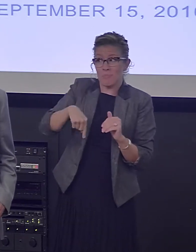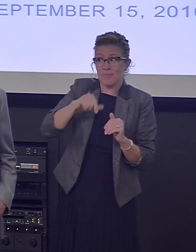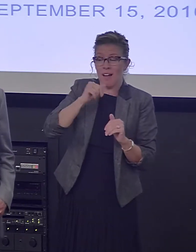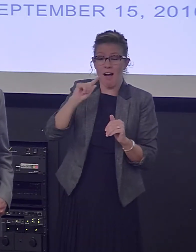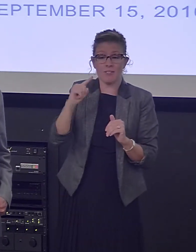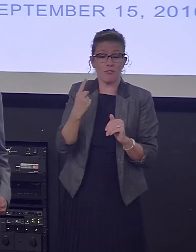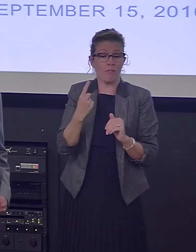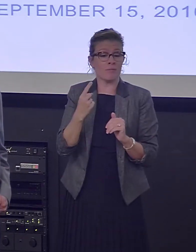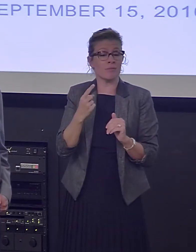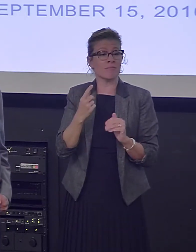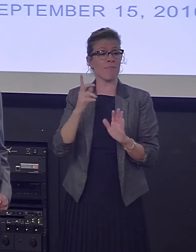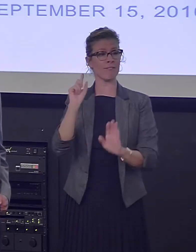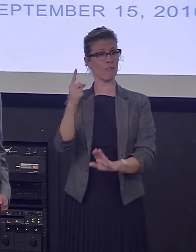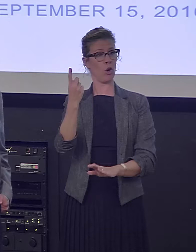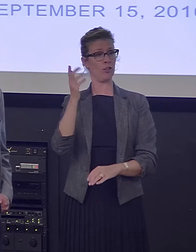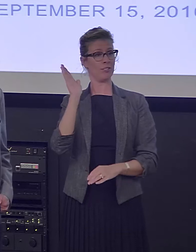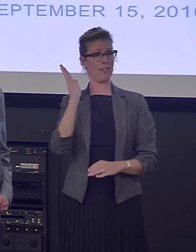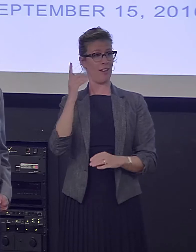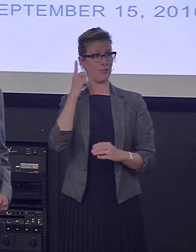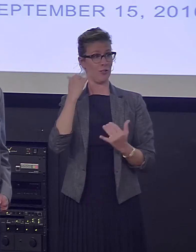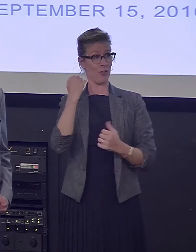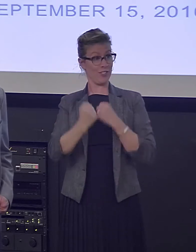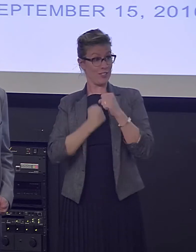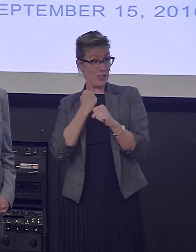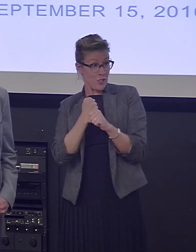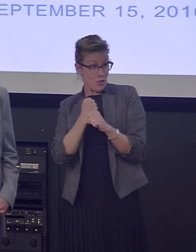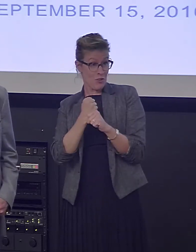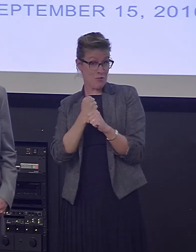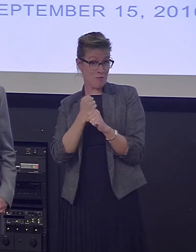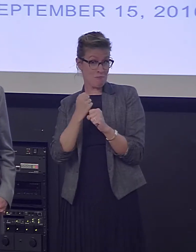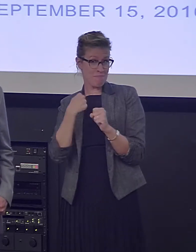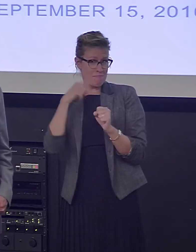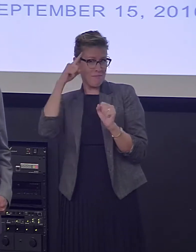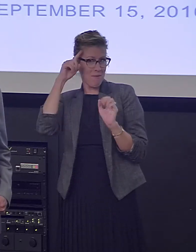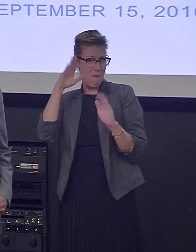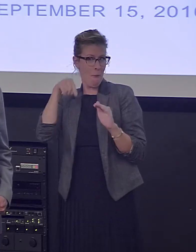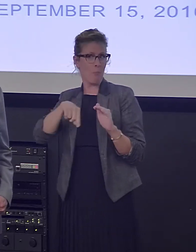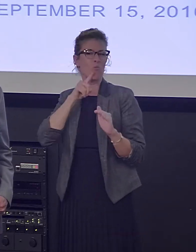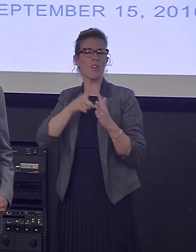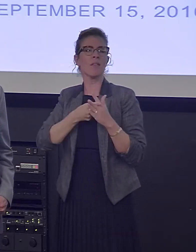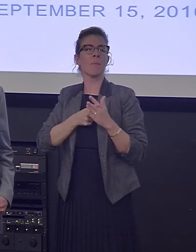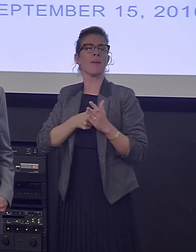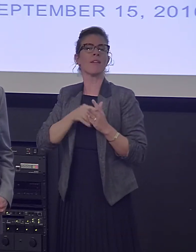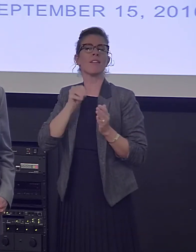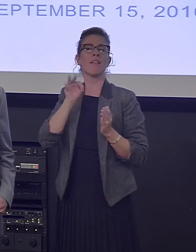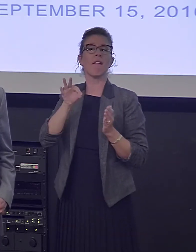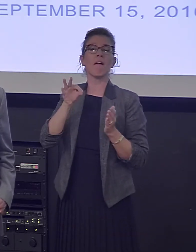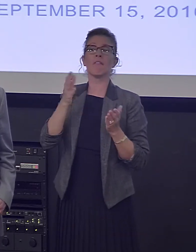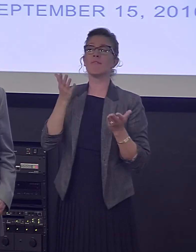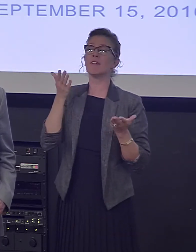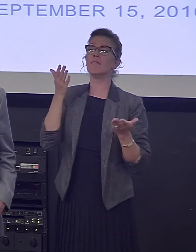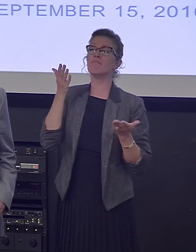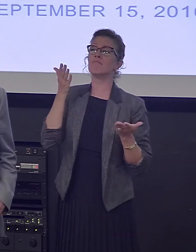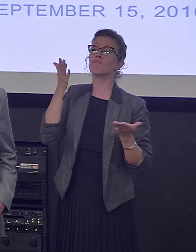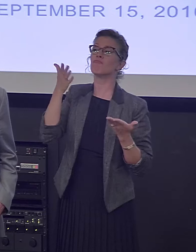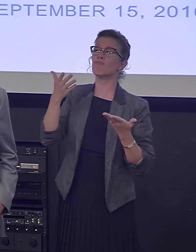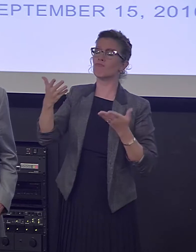the inaugural lecture for this year's series but it's really the beginning of communication